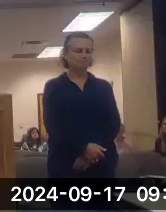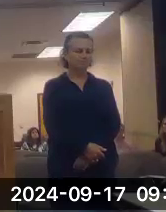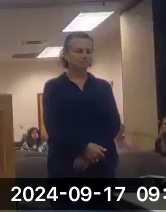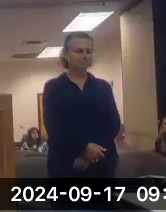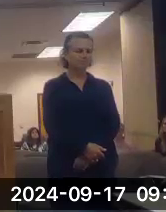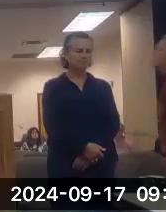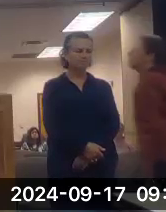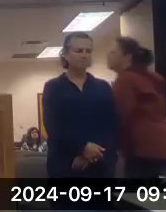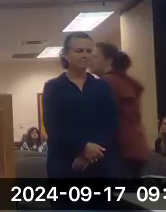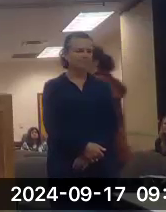Reginald Parson: Thank you.